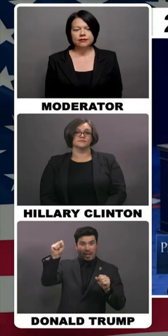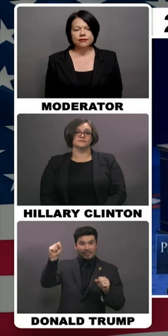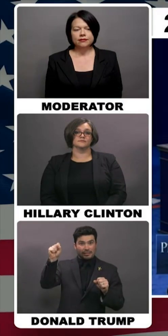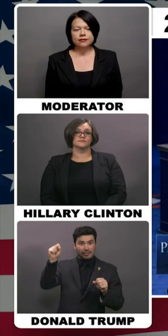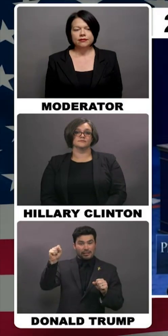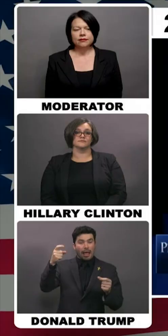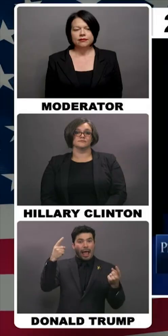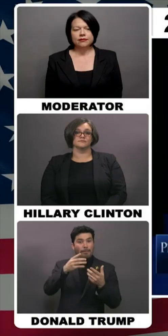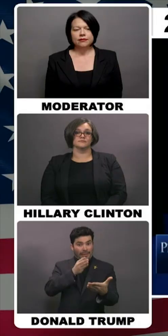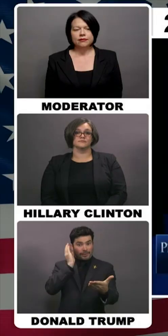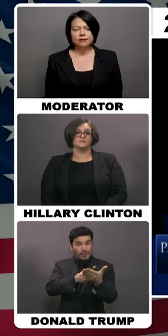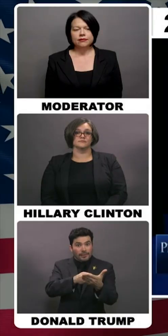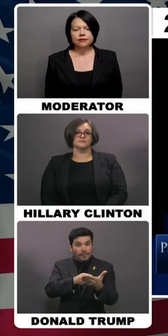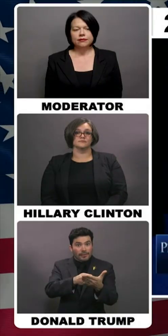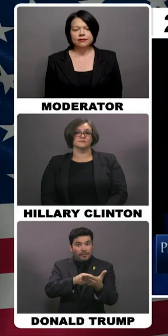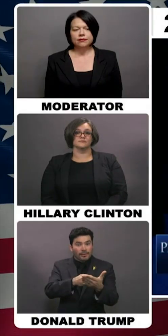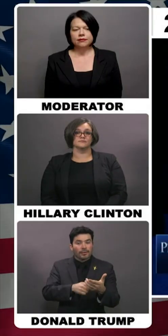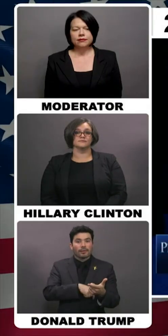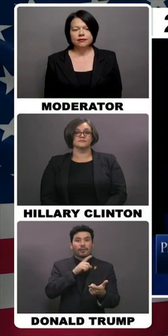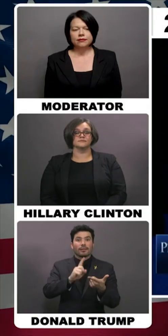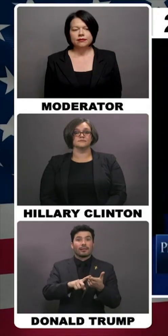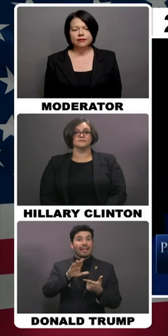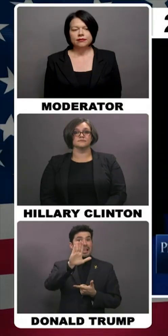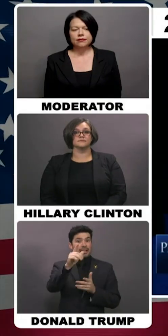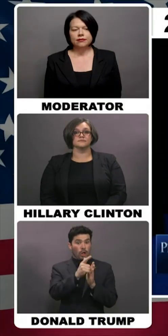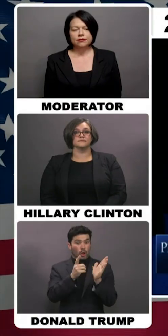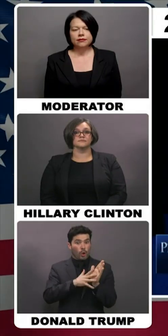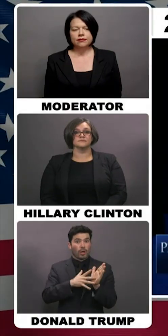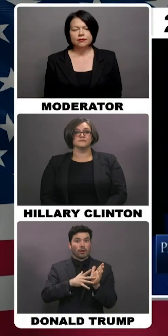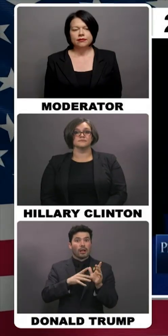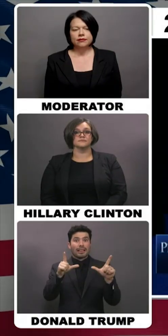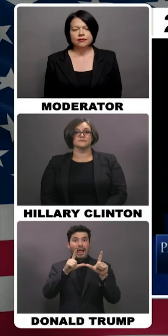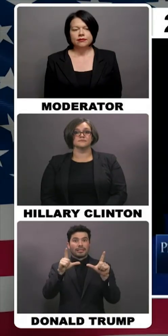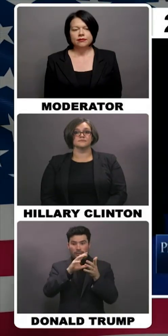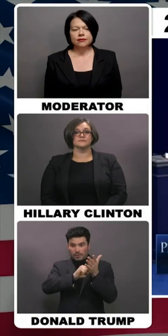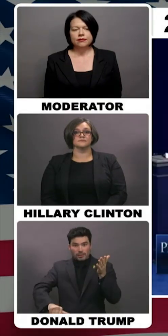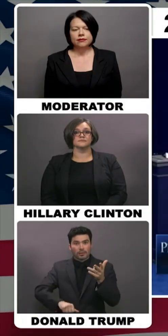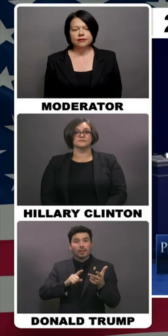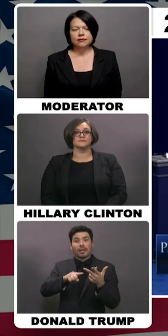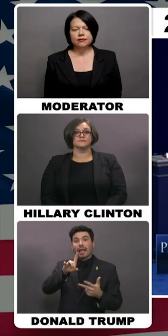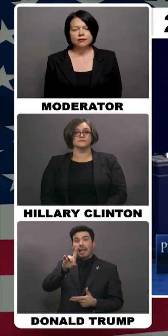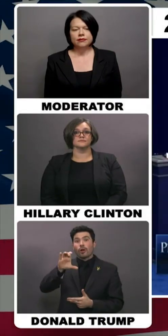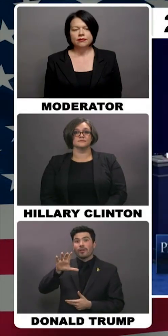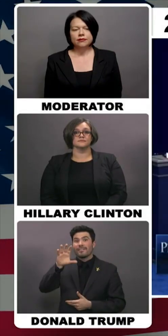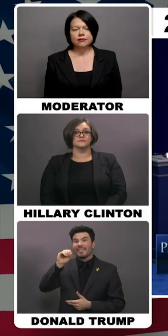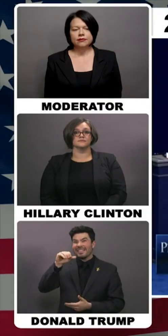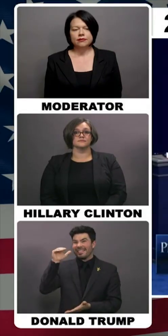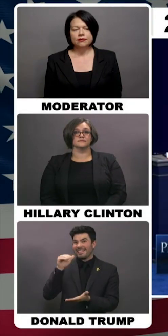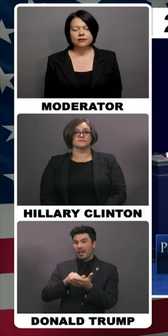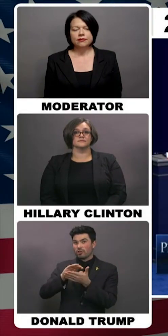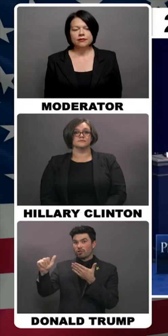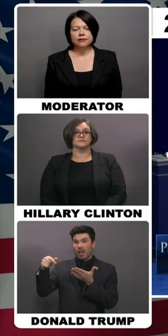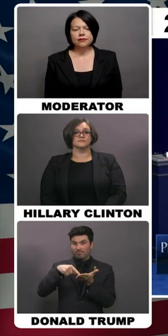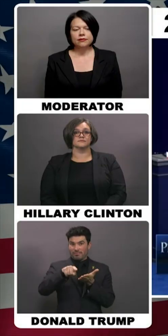He had to pay an $850,000 fine to one of the women, Paula Jones, who's also here tonight.